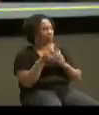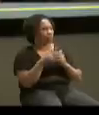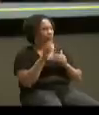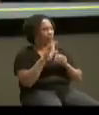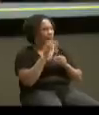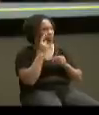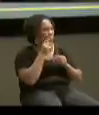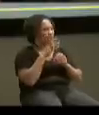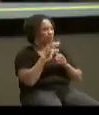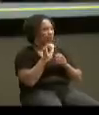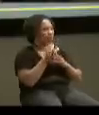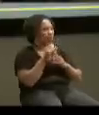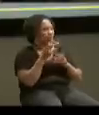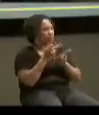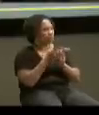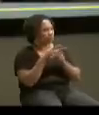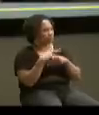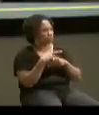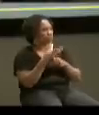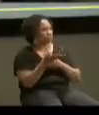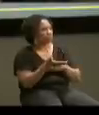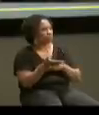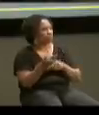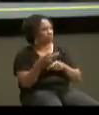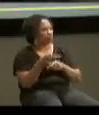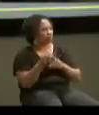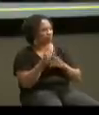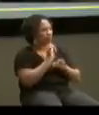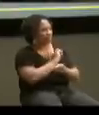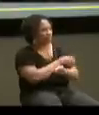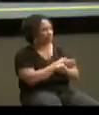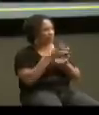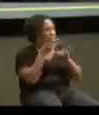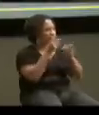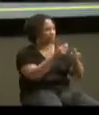FOR INSTANCE, YOU ARE LOOKING FOR A COMPANY THAT PRODUCES